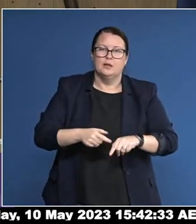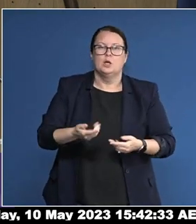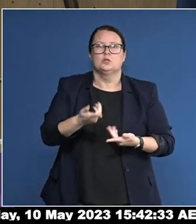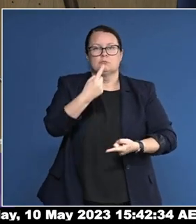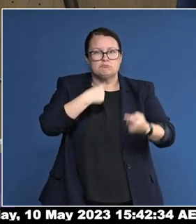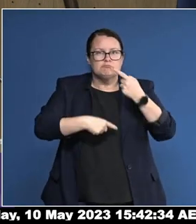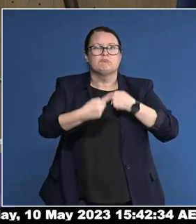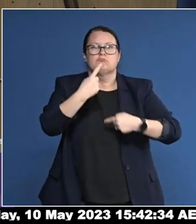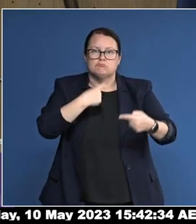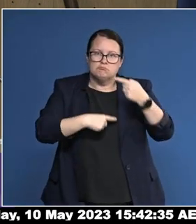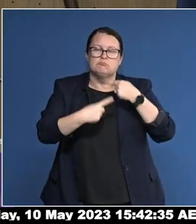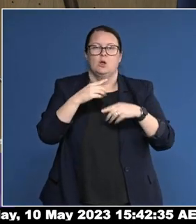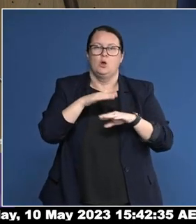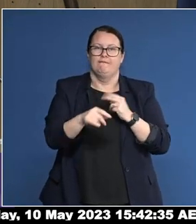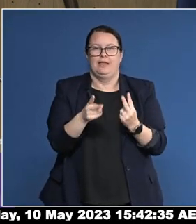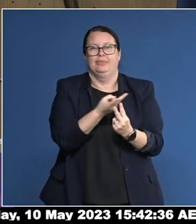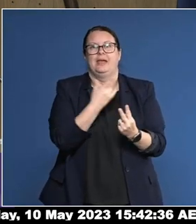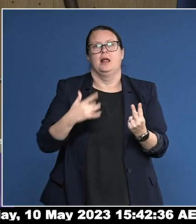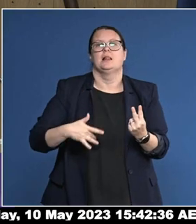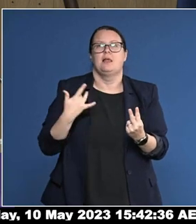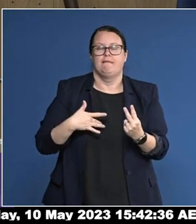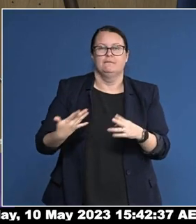into Kaleb and Jonathon's life prior to their father's death.